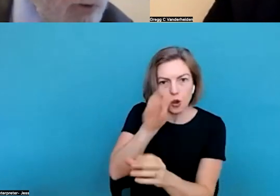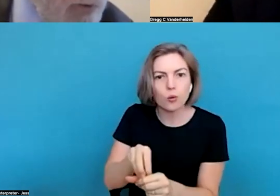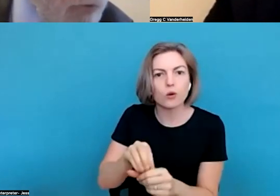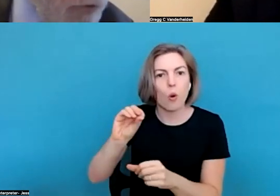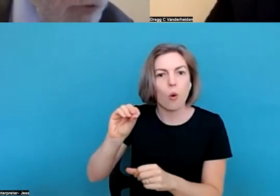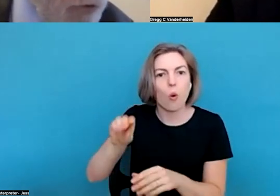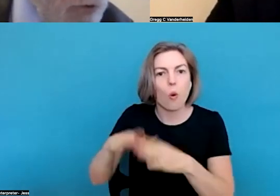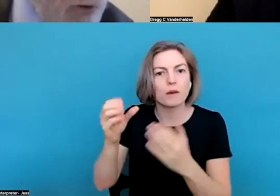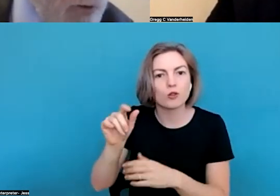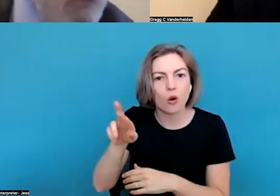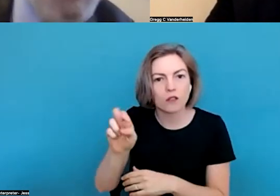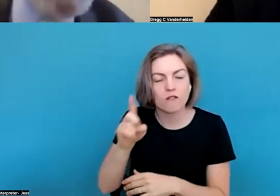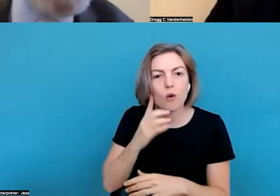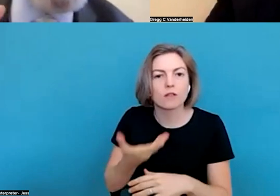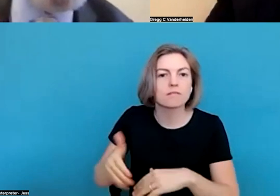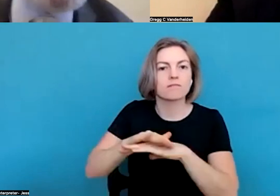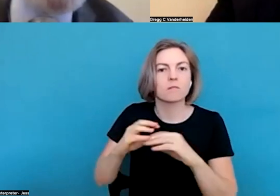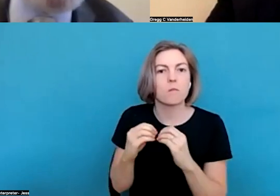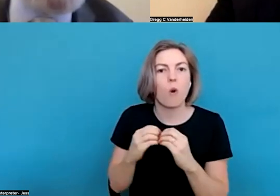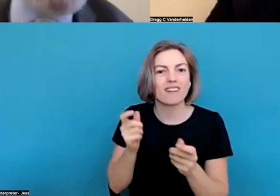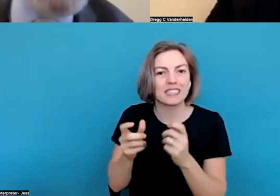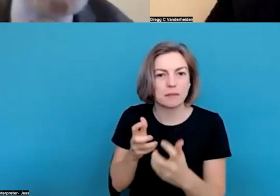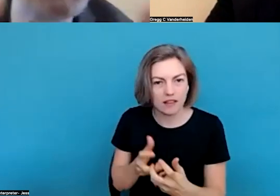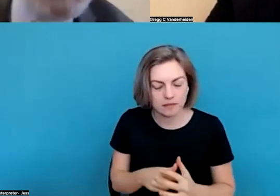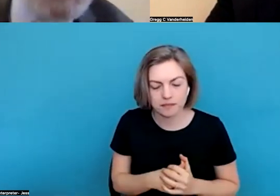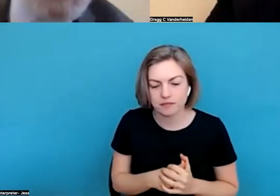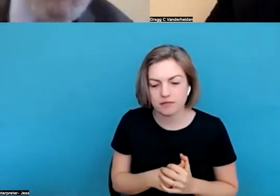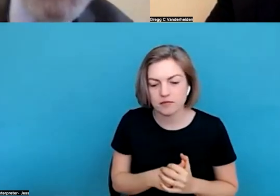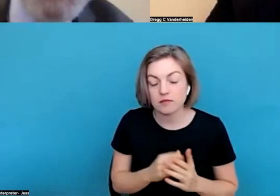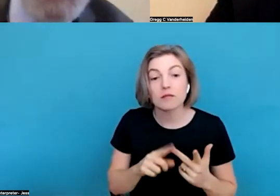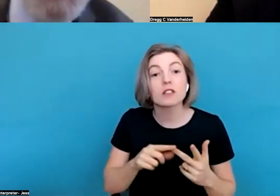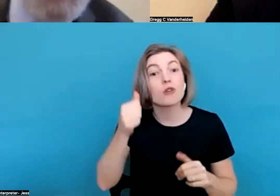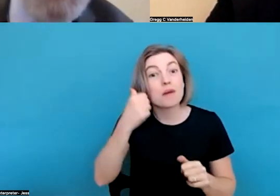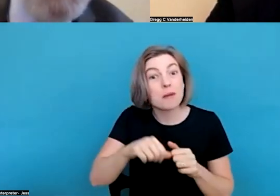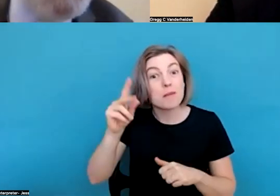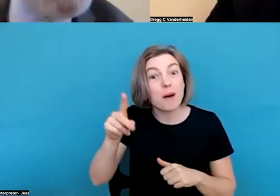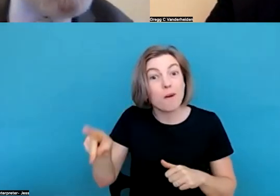And third, everybody remembers what happened when PowerPoint came along. People